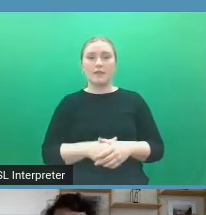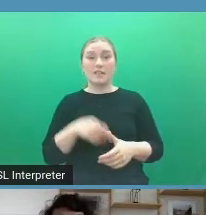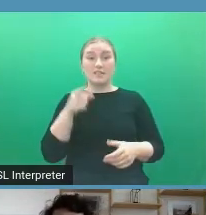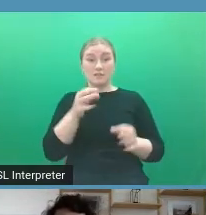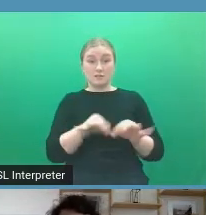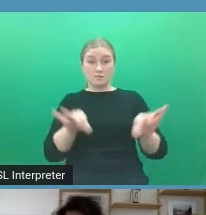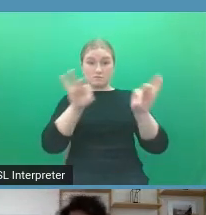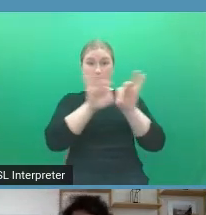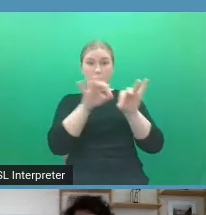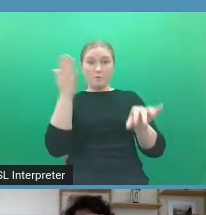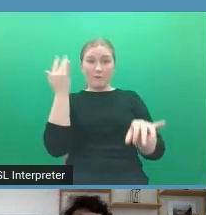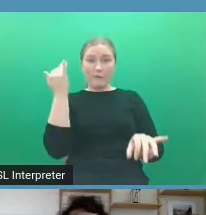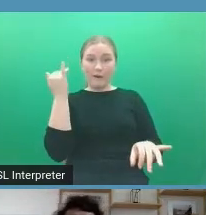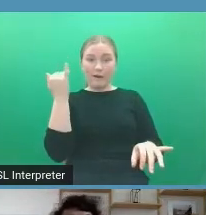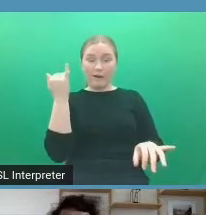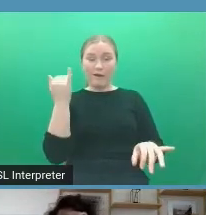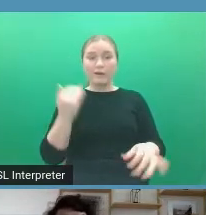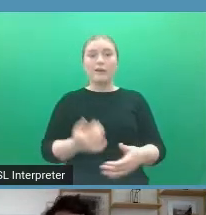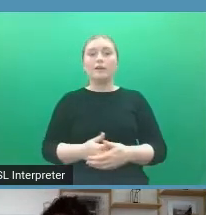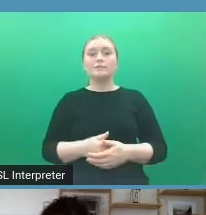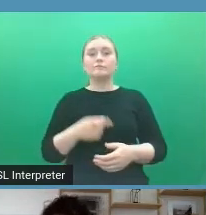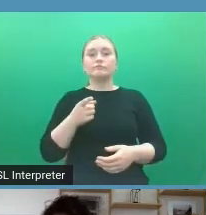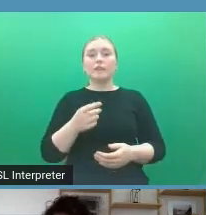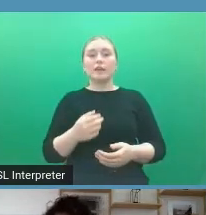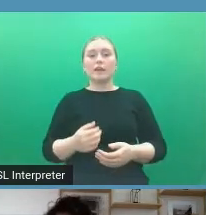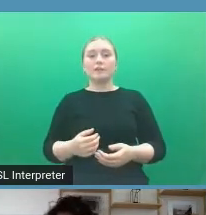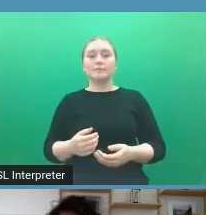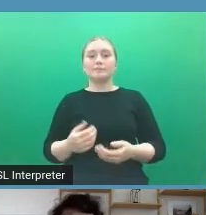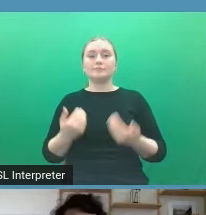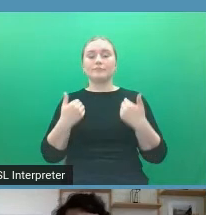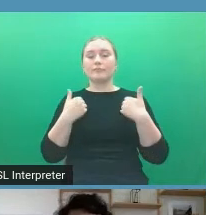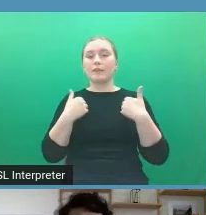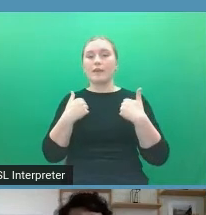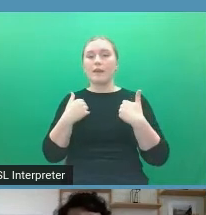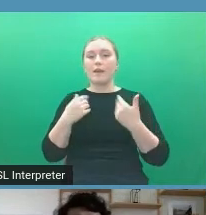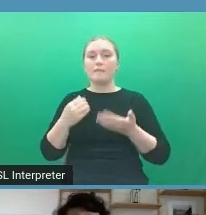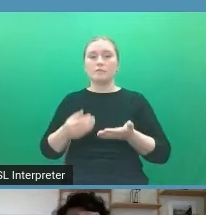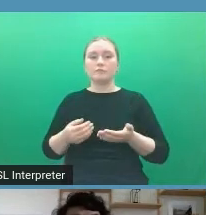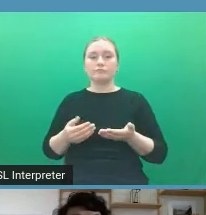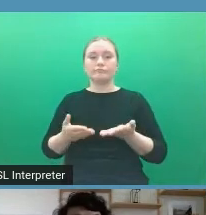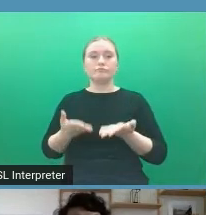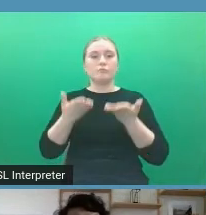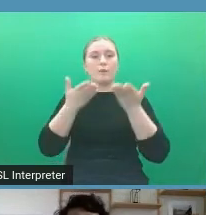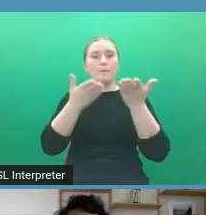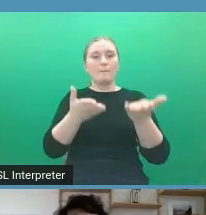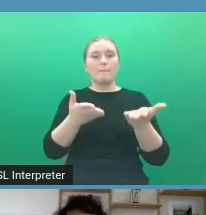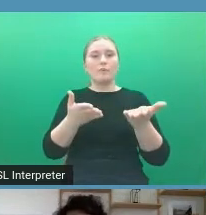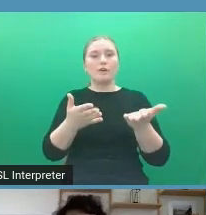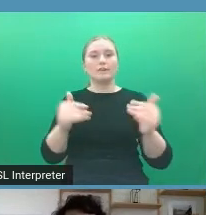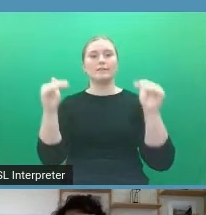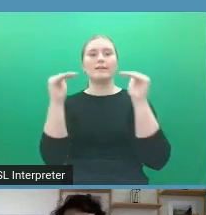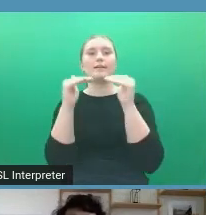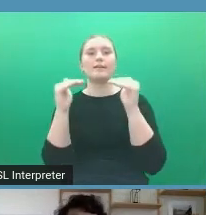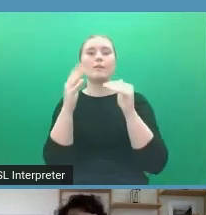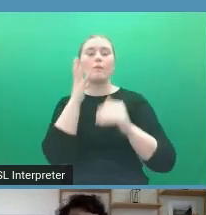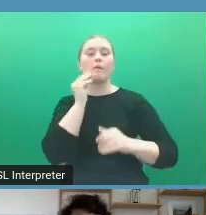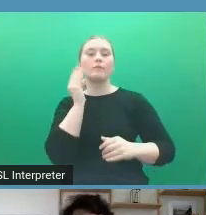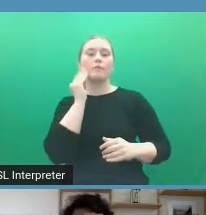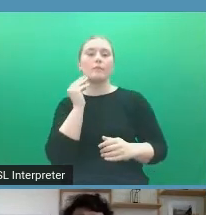that it provides or can contribute to providing an equitable experience for someone who is unable